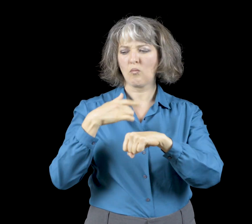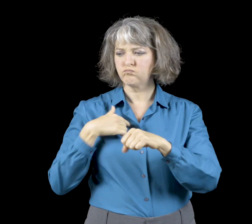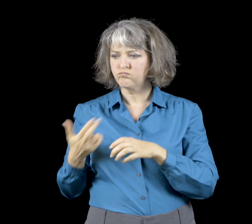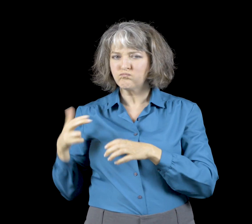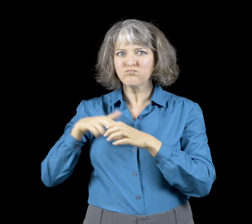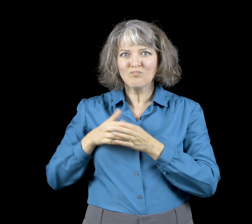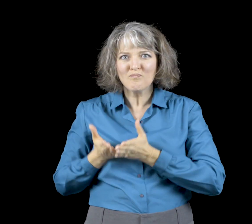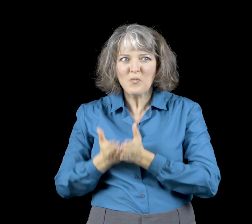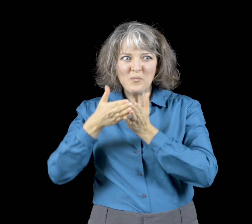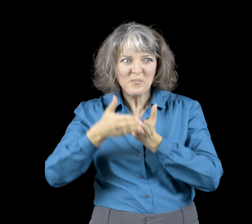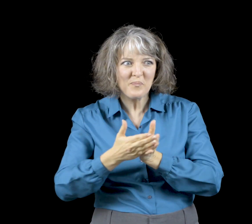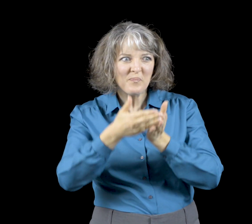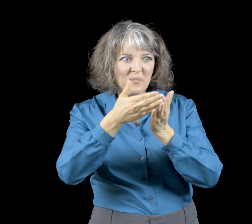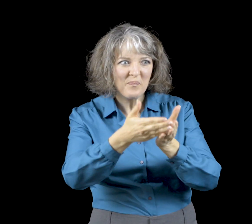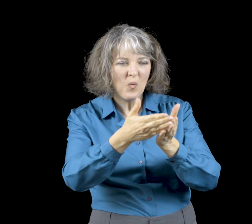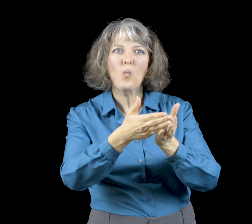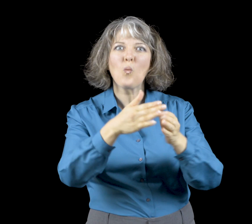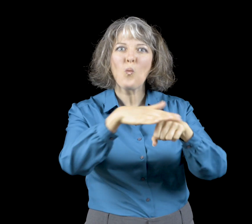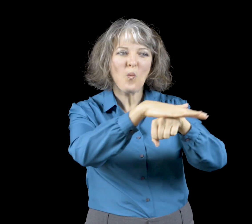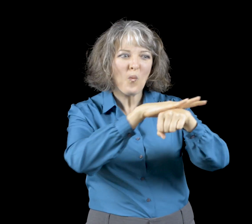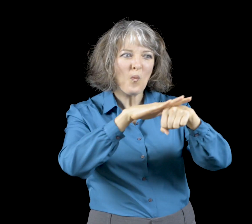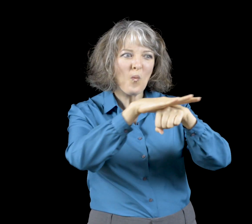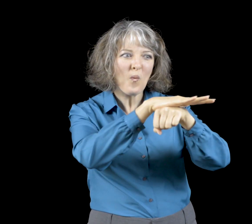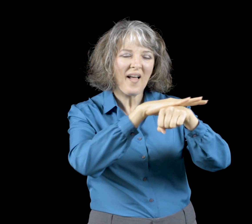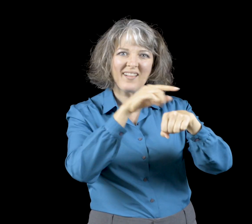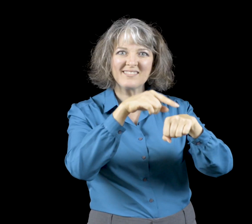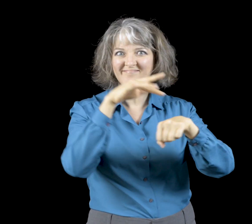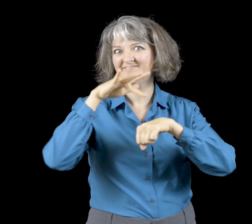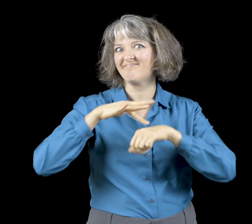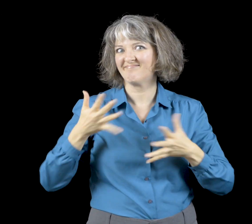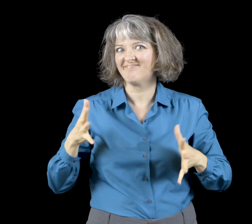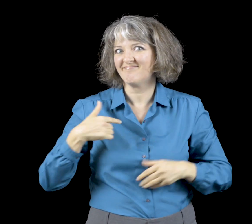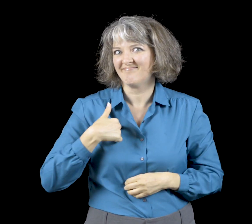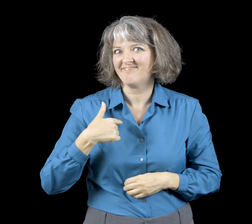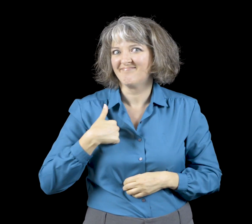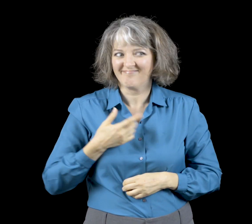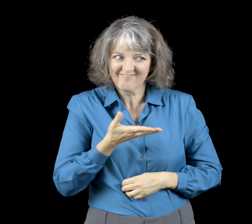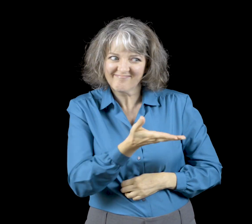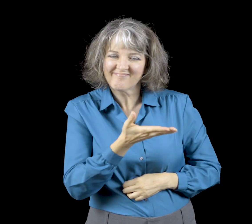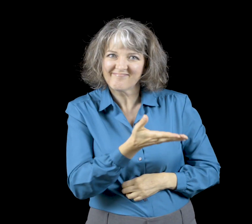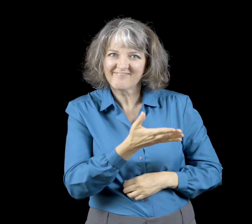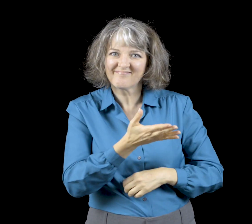I jumped into the boat to visit the island and that was my experienced.